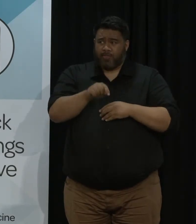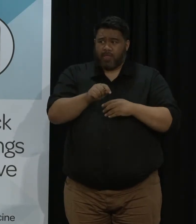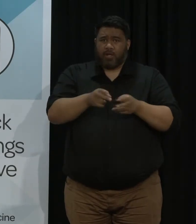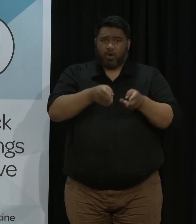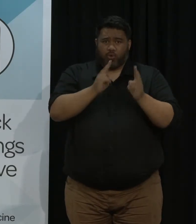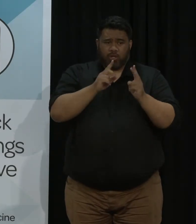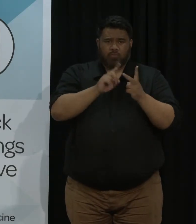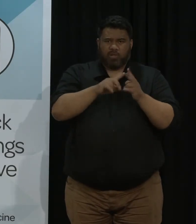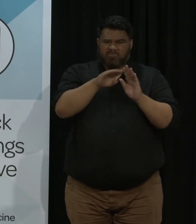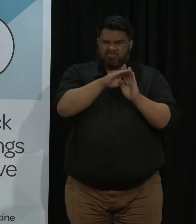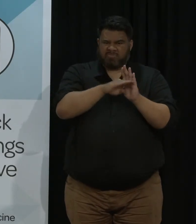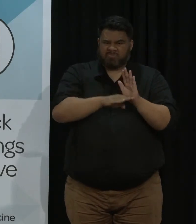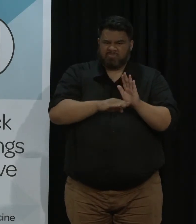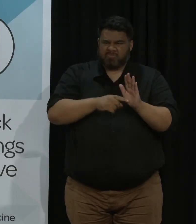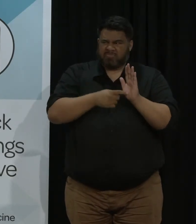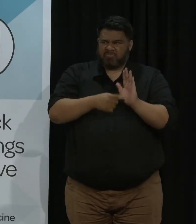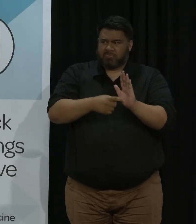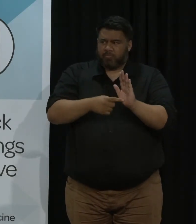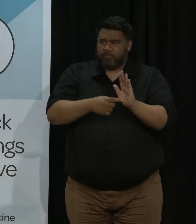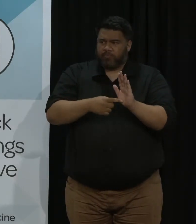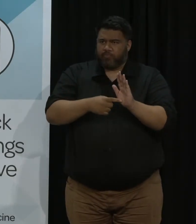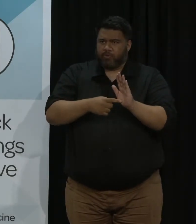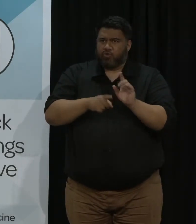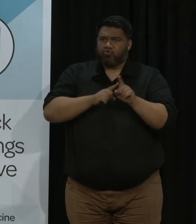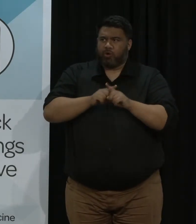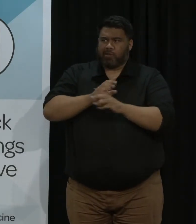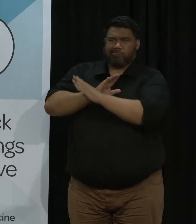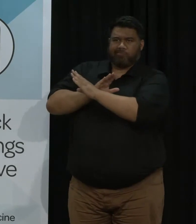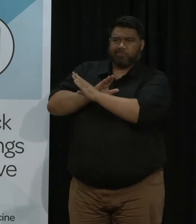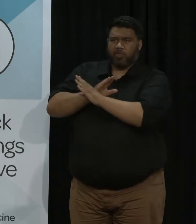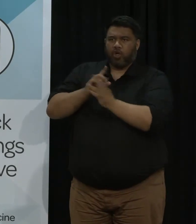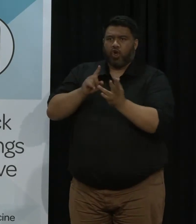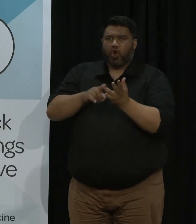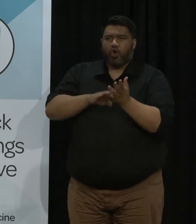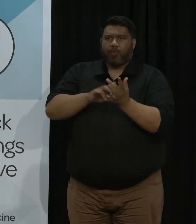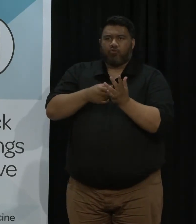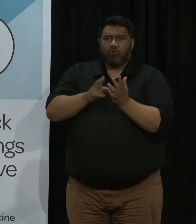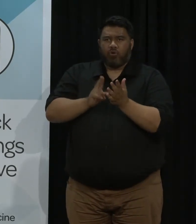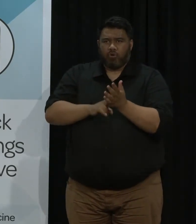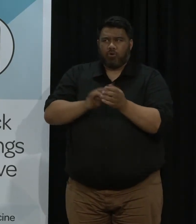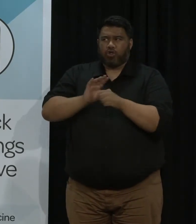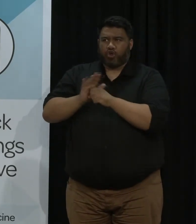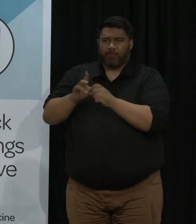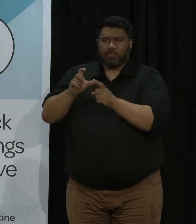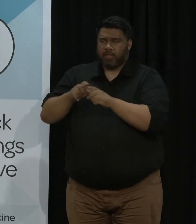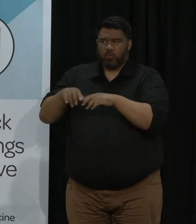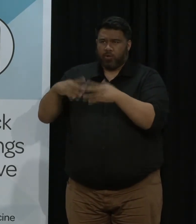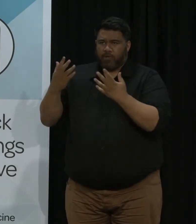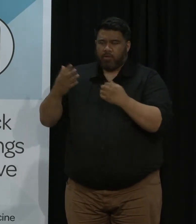very successfully for us and we will continue to use those very stringent settings to prevent